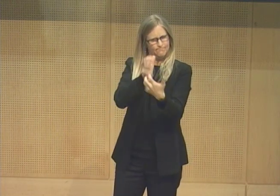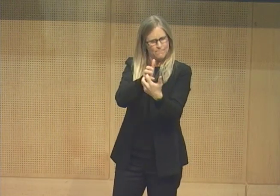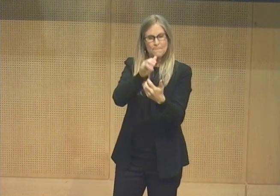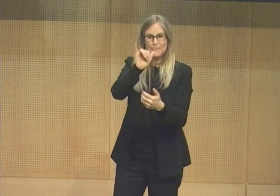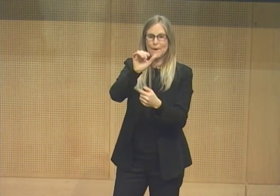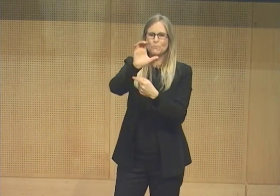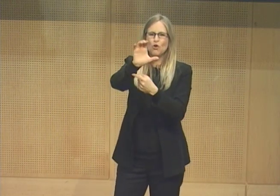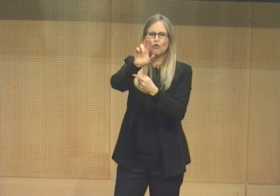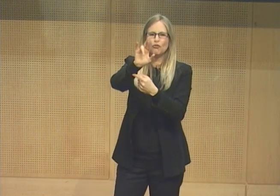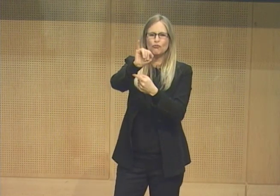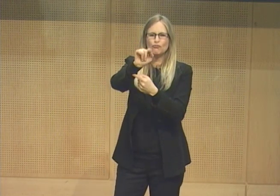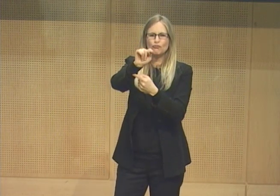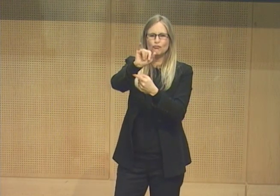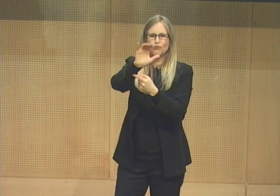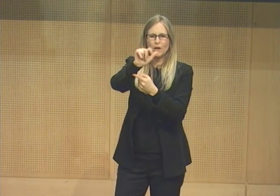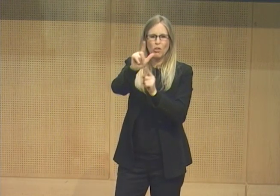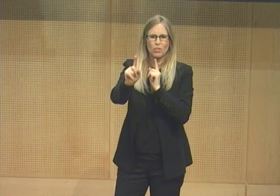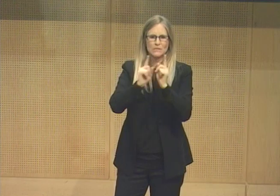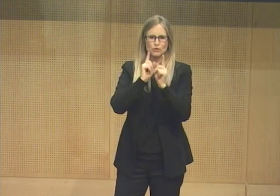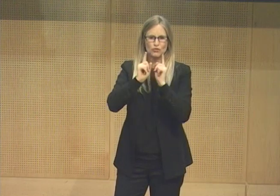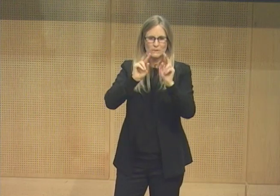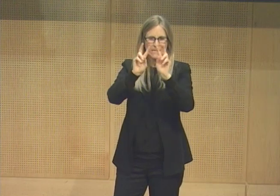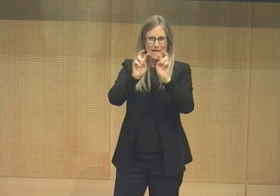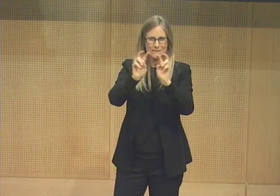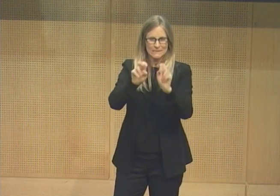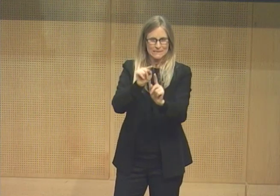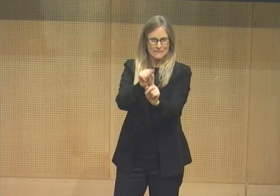I decided upon critical discourse analysis.